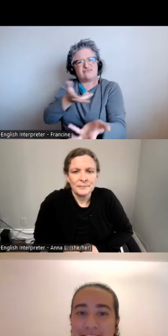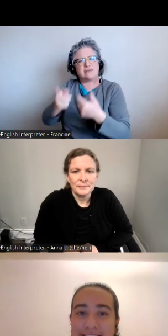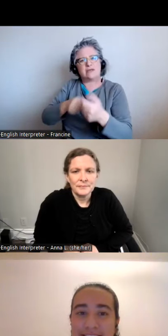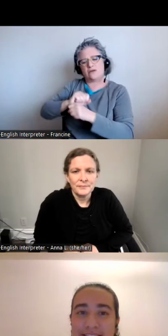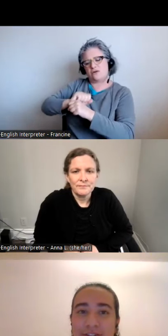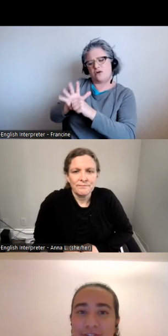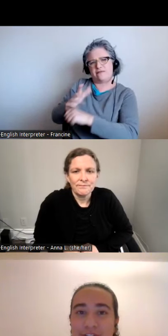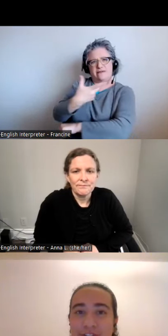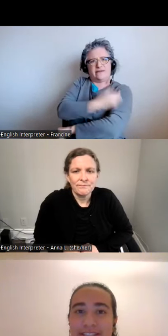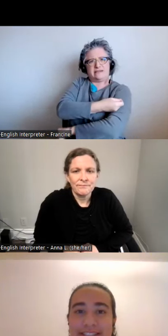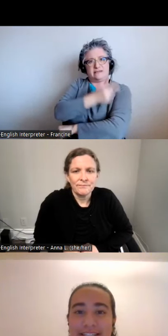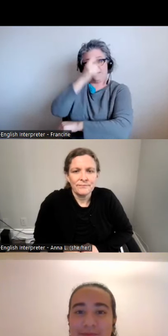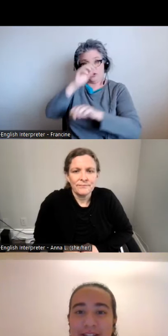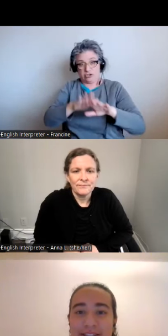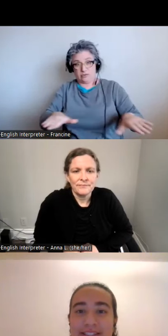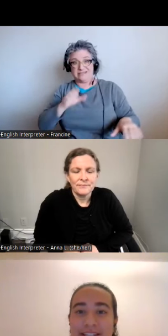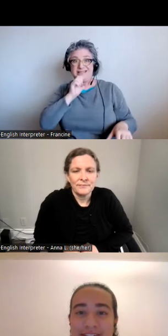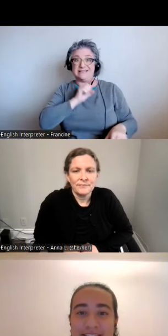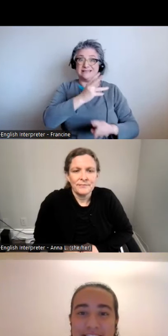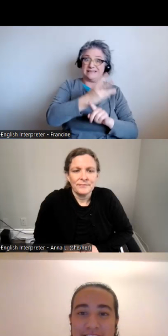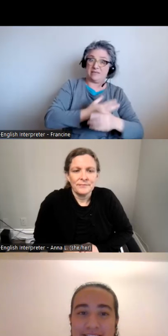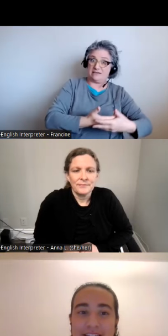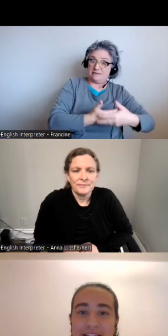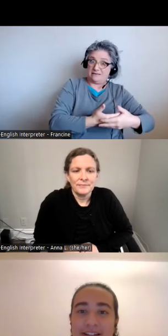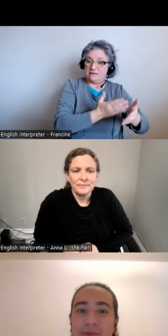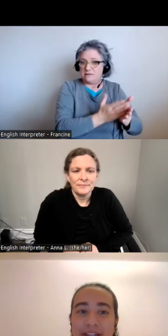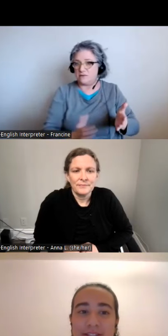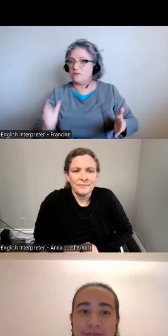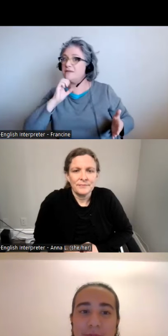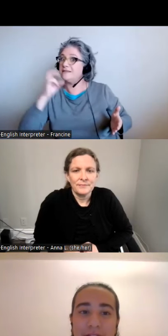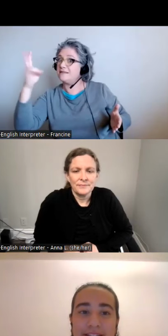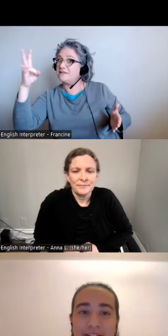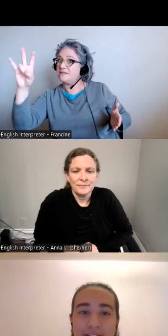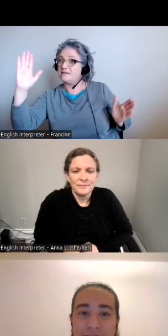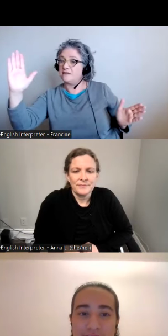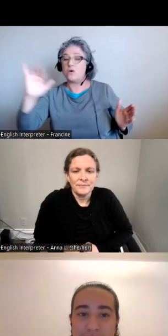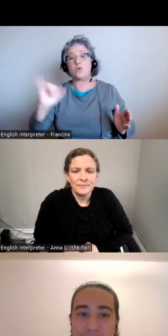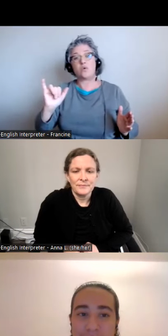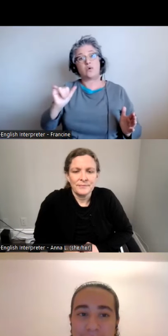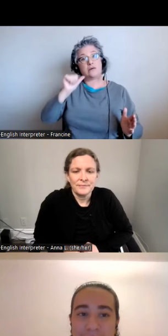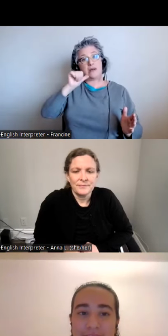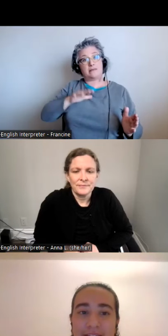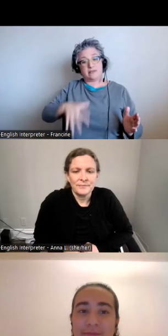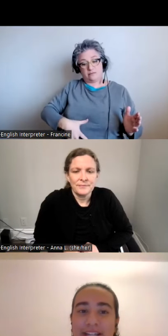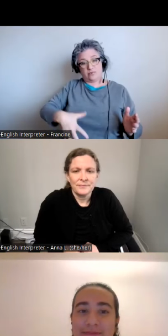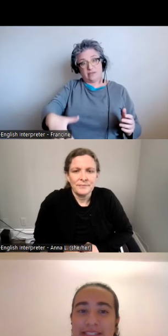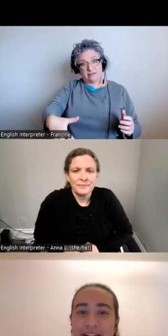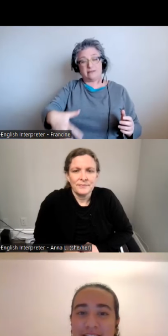We welcome everyone and we are so happy that you were joining us for this opportunity to learn and ask questions.